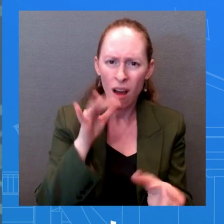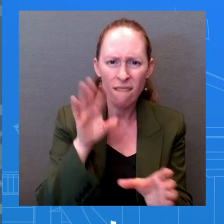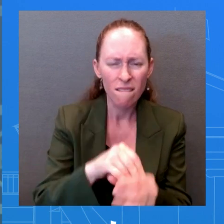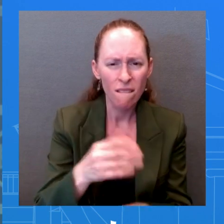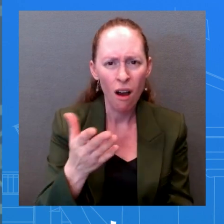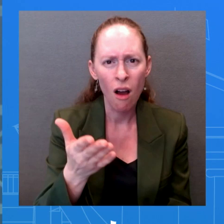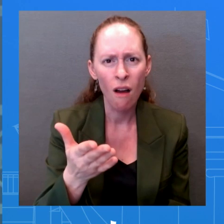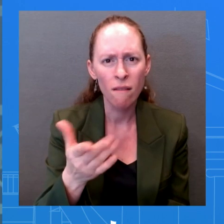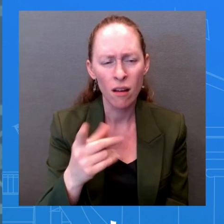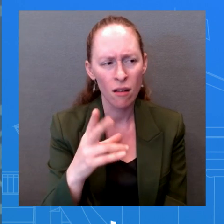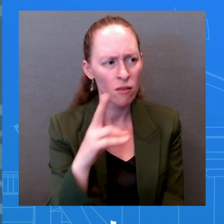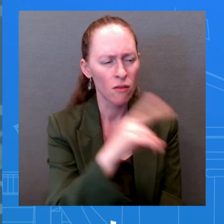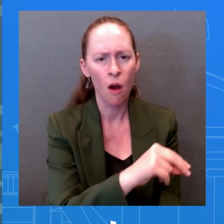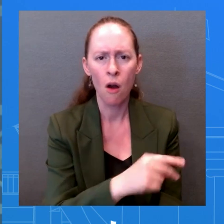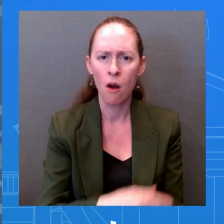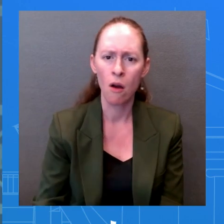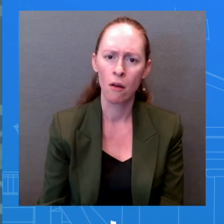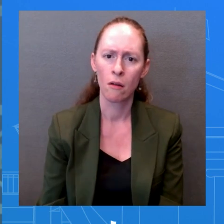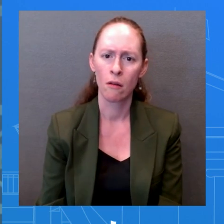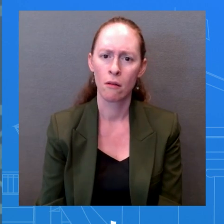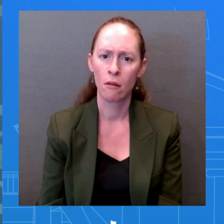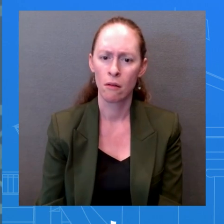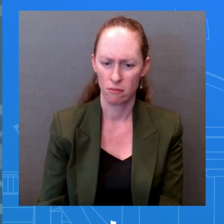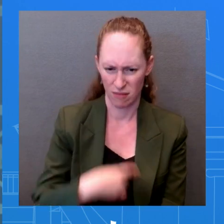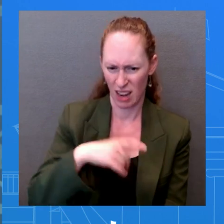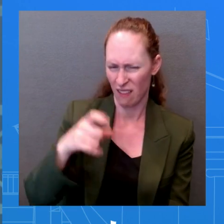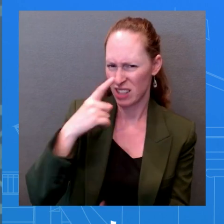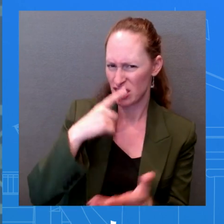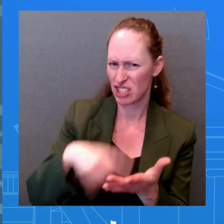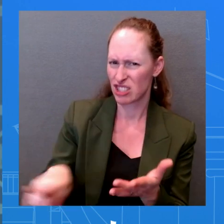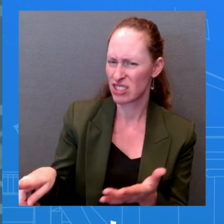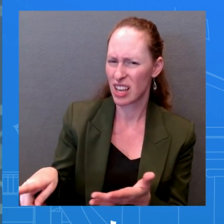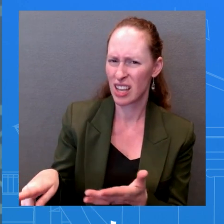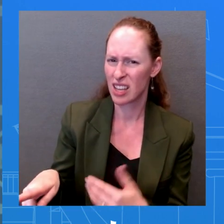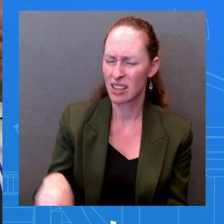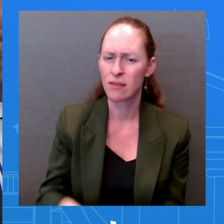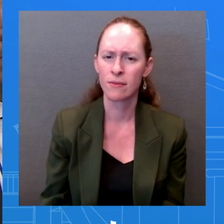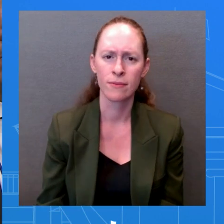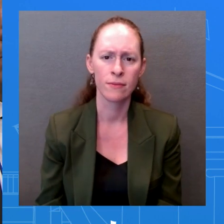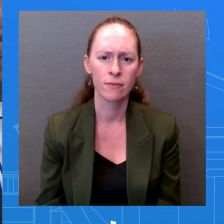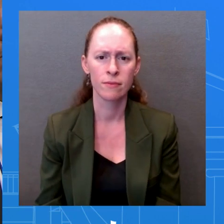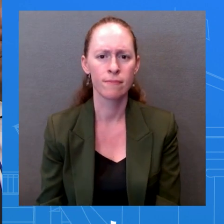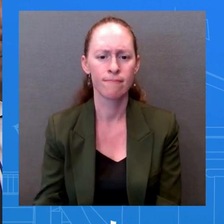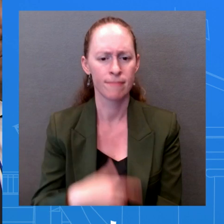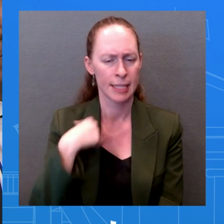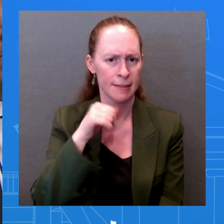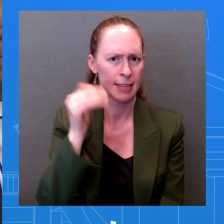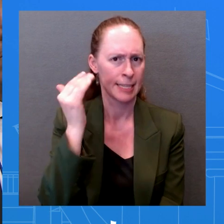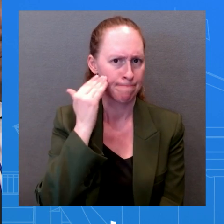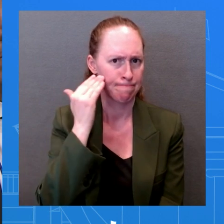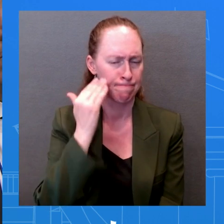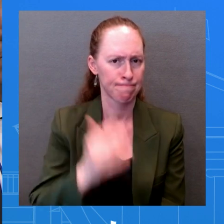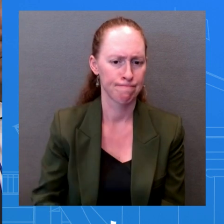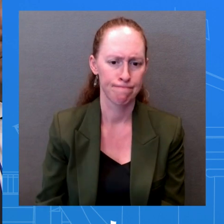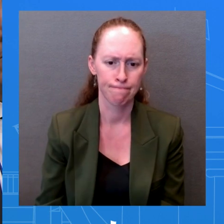And so let me check into that. That is not something that I'm aware of. The Press: So, my question actually is: Who makes the decision?